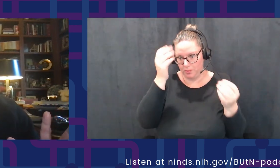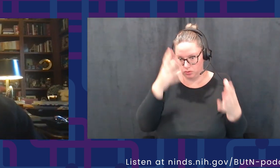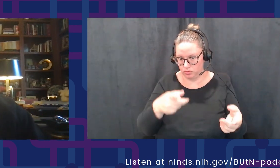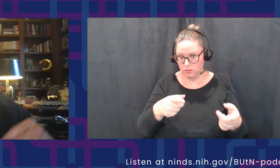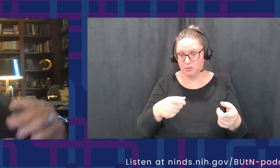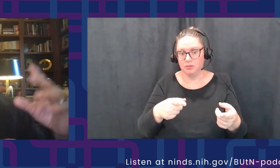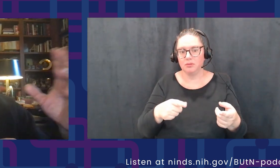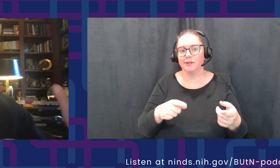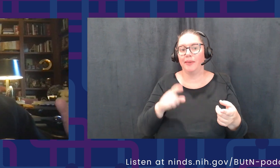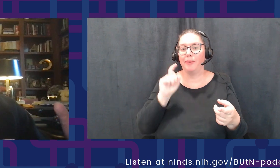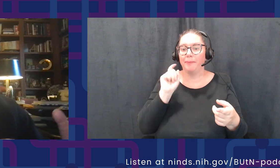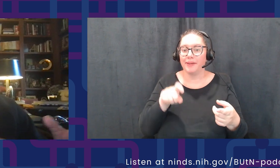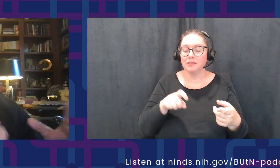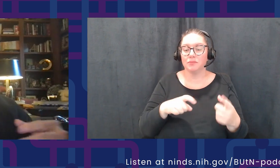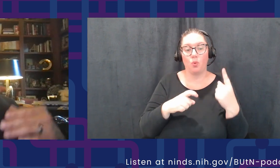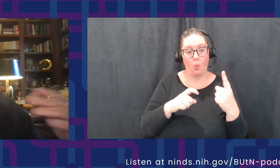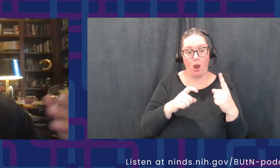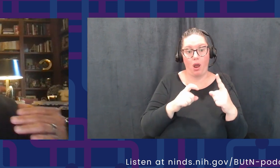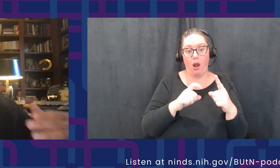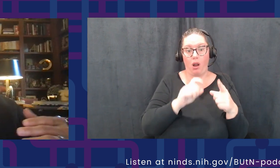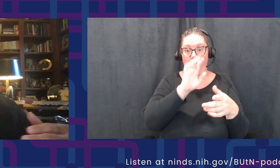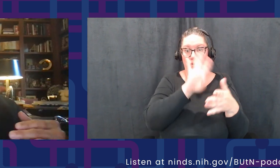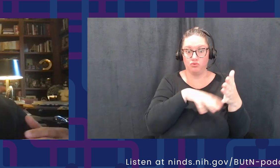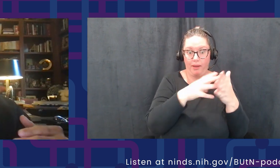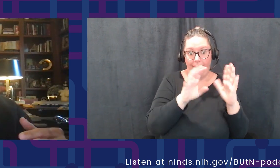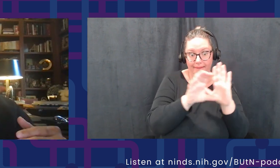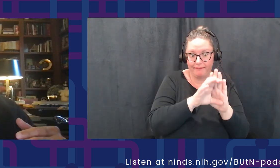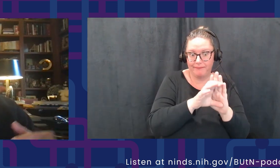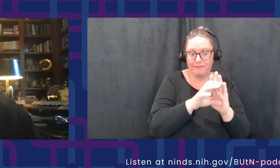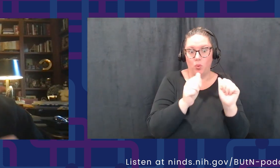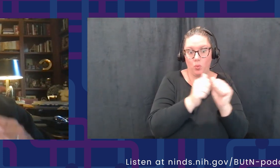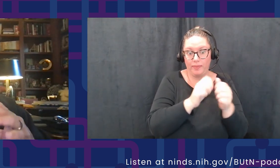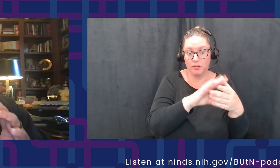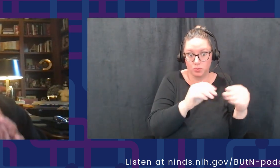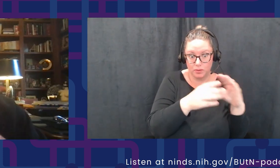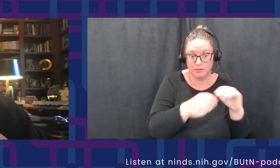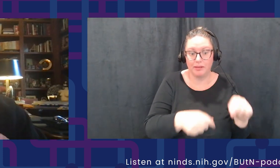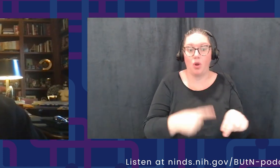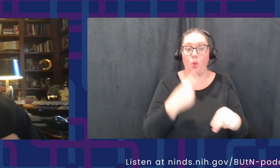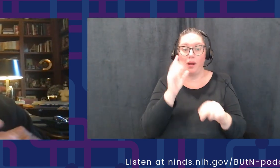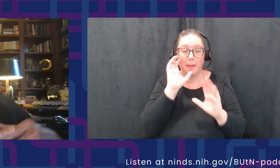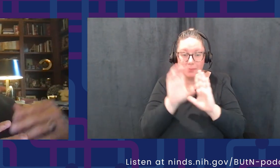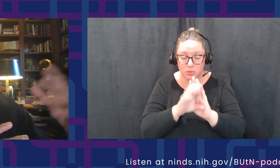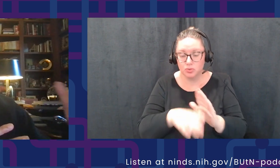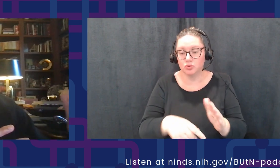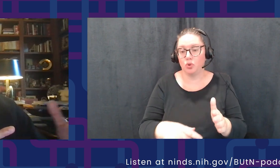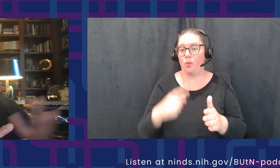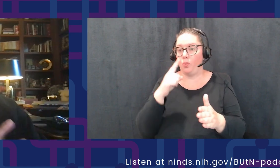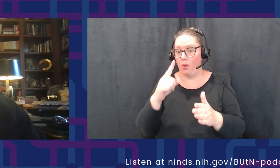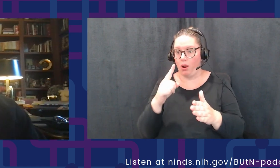They have to be either one graph complemented by storytelling. Has to be one picture. It has to be a few words.